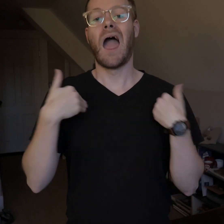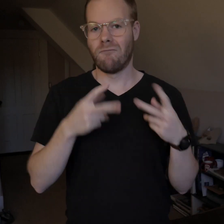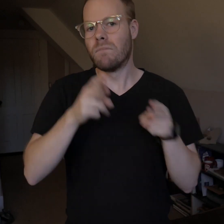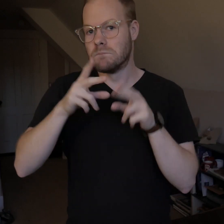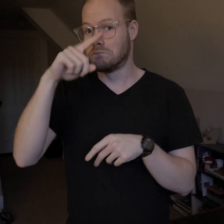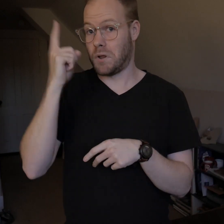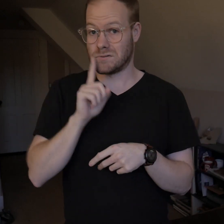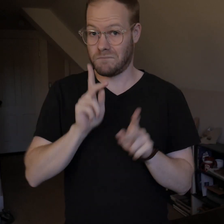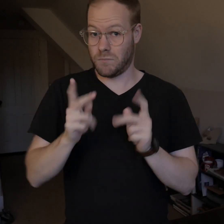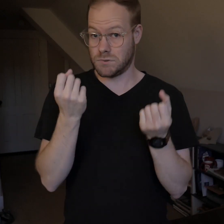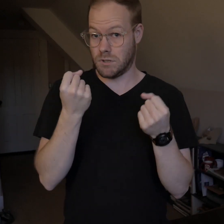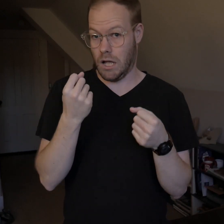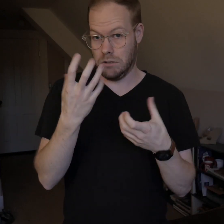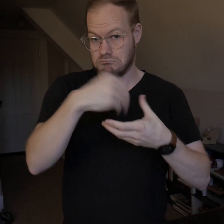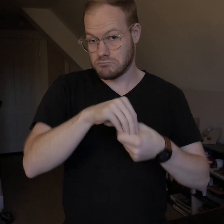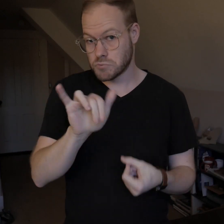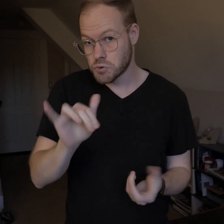There are clips of Black Deaf people signing included as well.